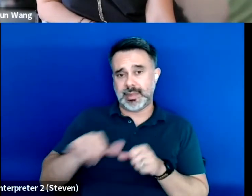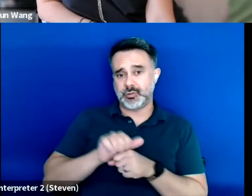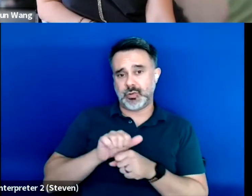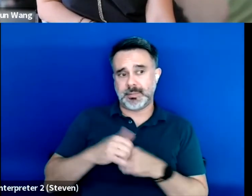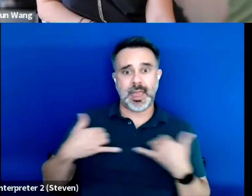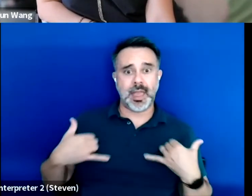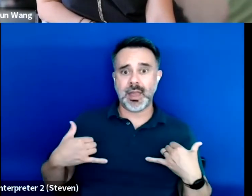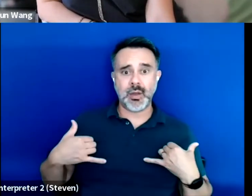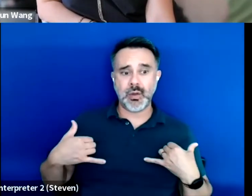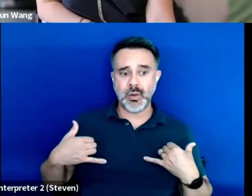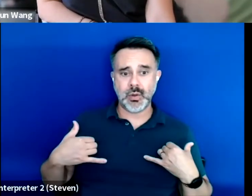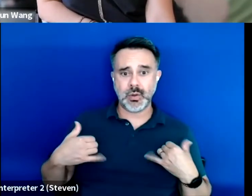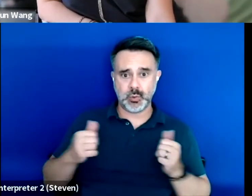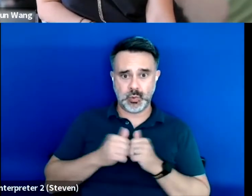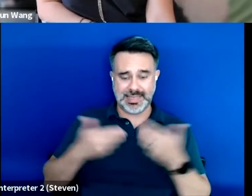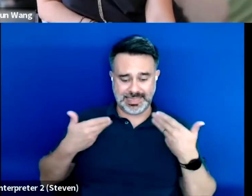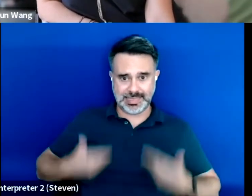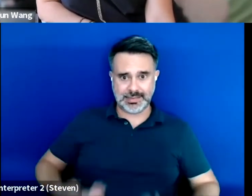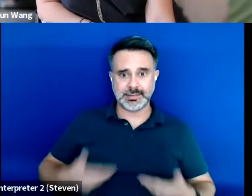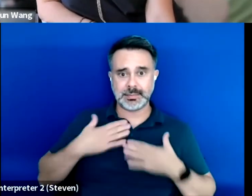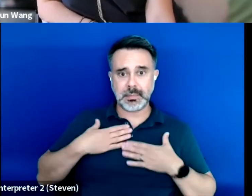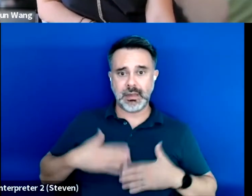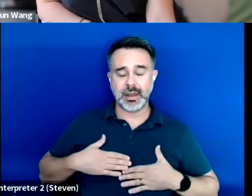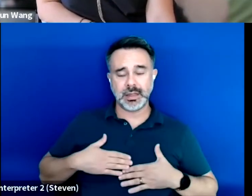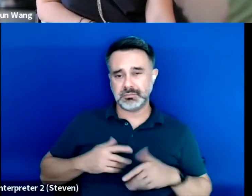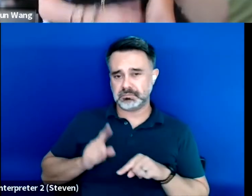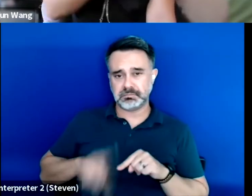so much as it is the society around us.